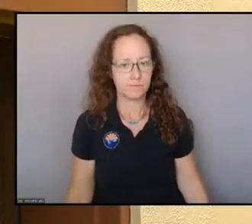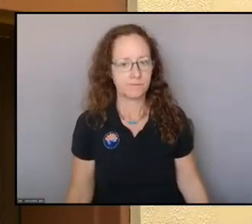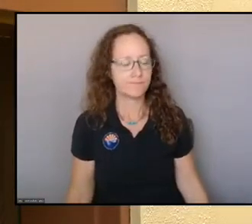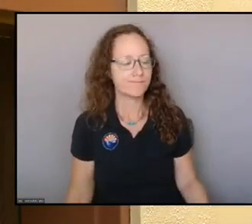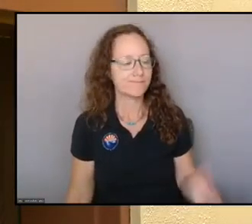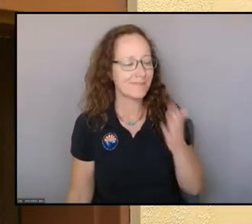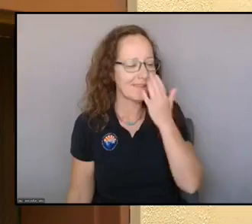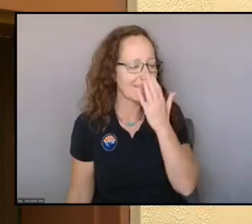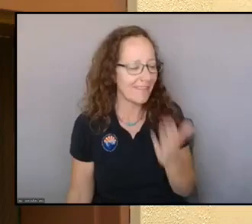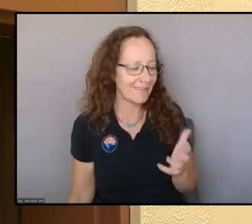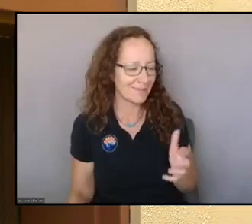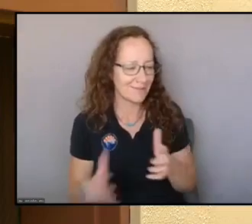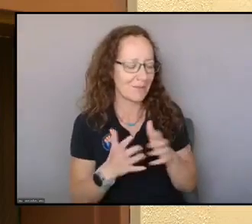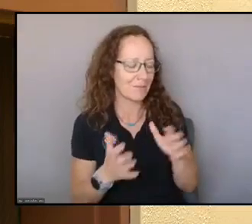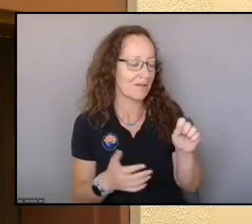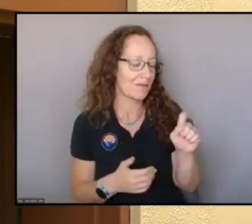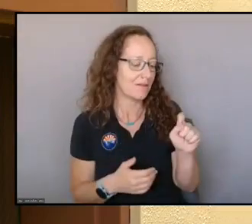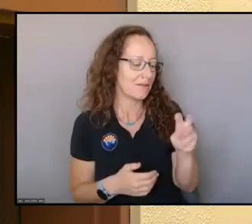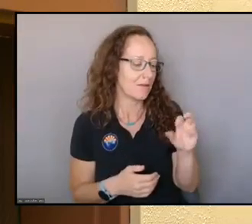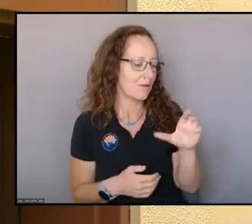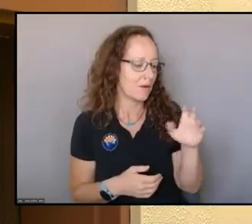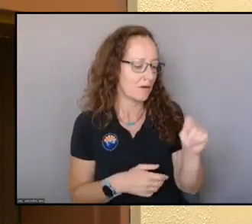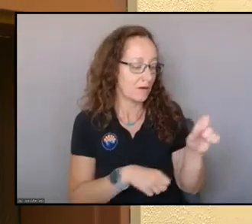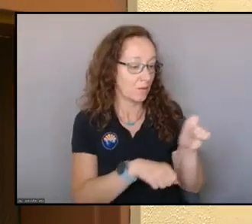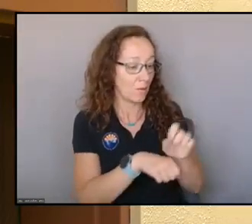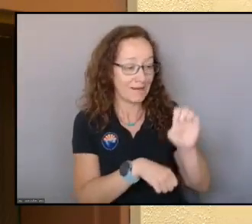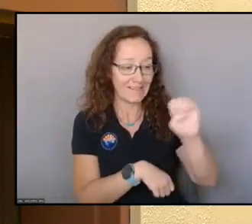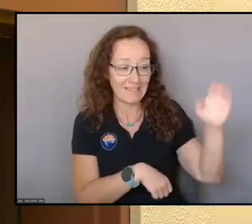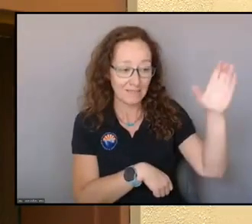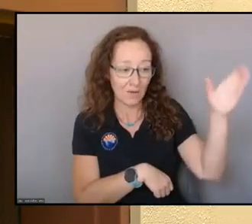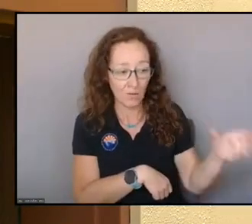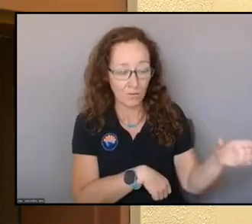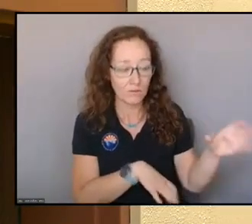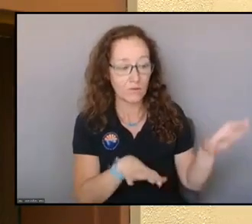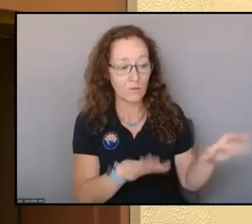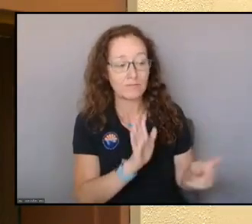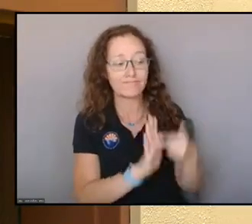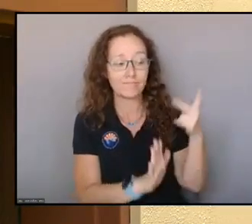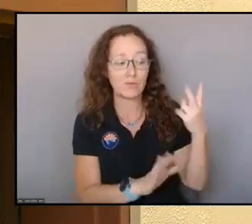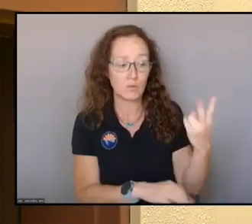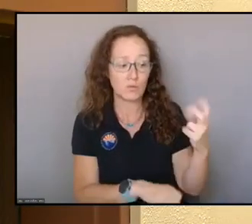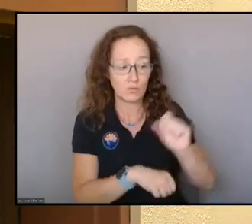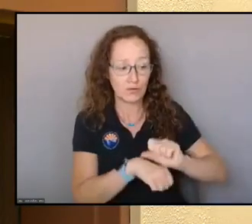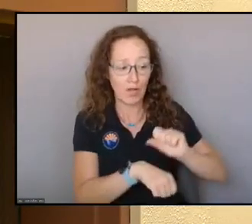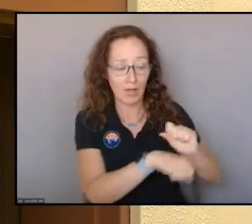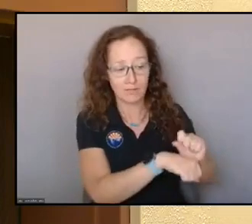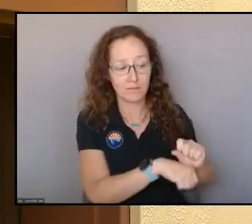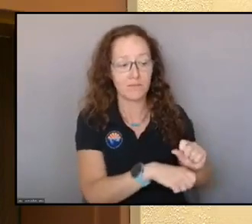AND I'D LIKE TO SHARE THAT STEWART HAS BEEN ON THE EAST COAST PULLING DOUBLE DUTY, WORKING HIS DAY JOB WHILE